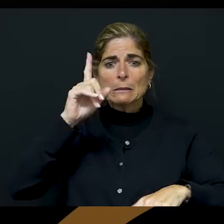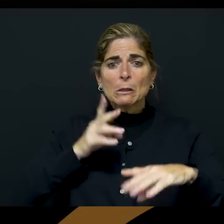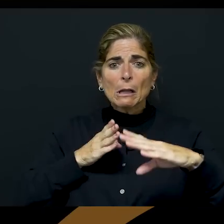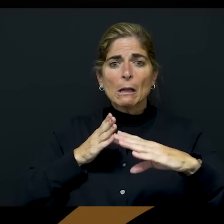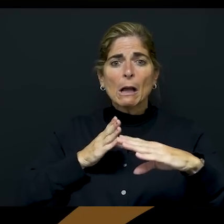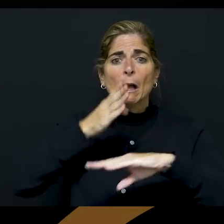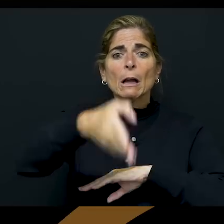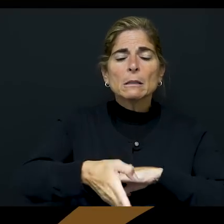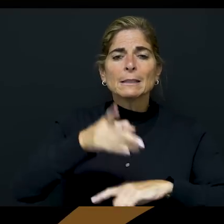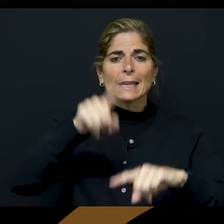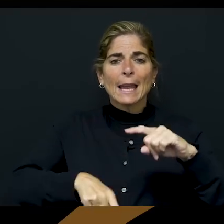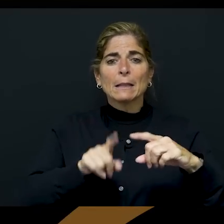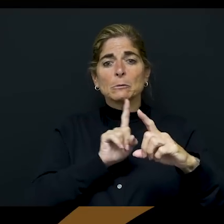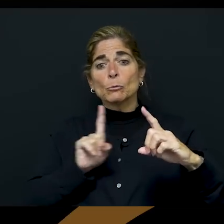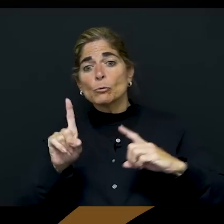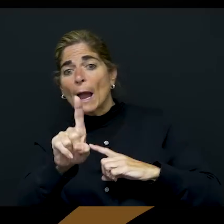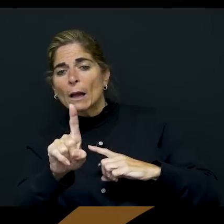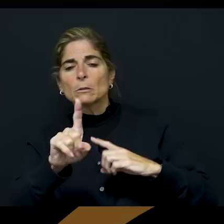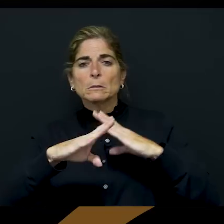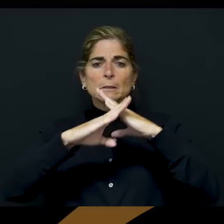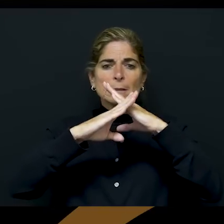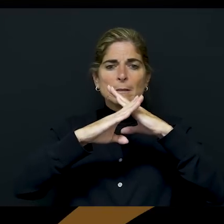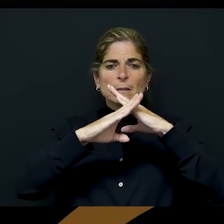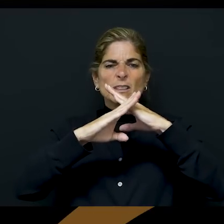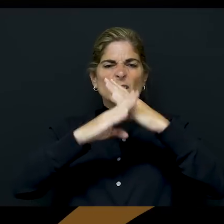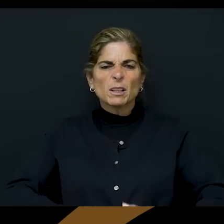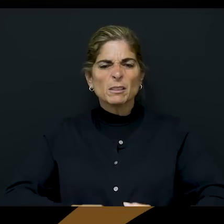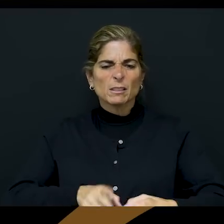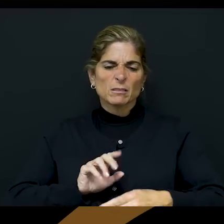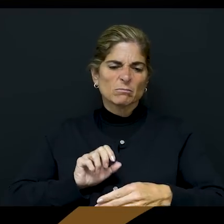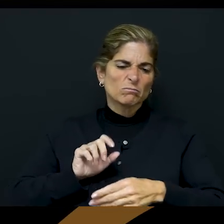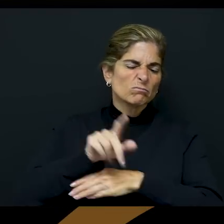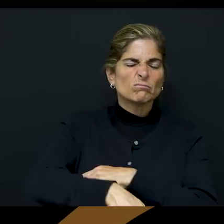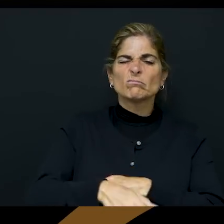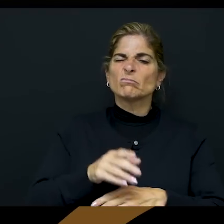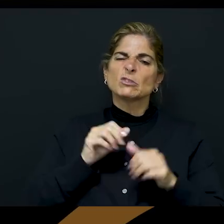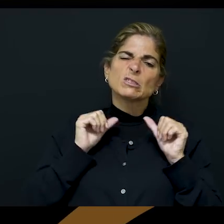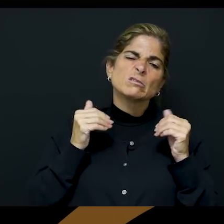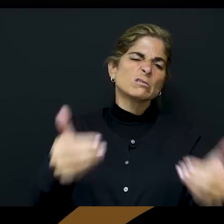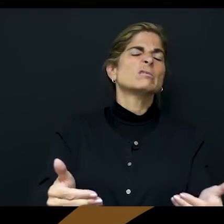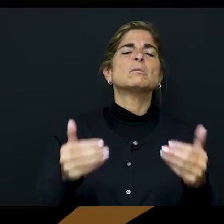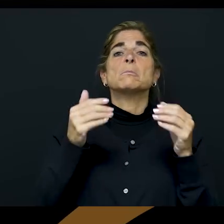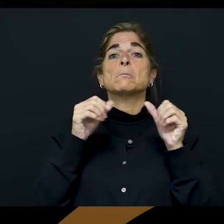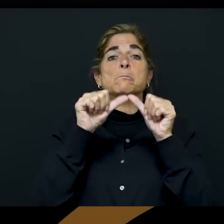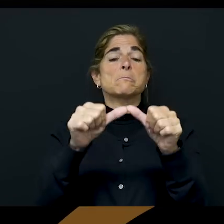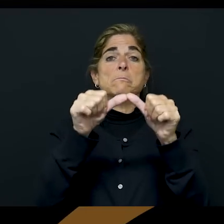We have to go under them around them, and sometimes we just kick them over entirely so that we can continue to move forward.